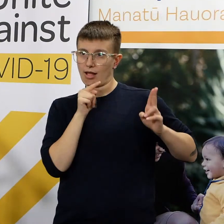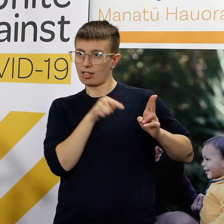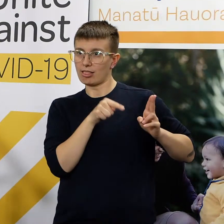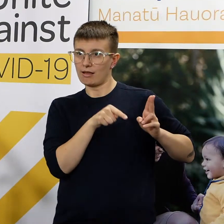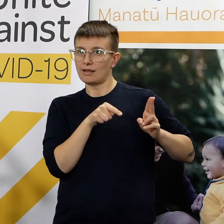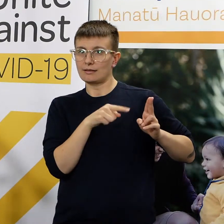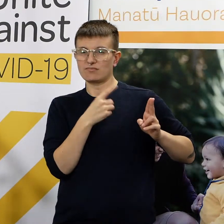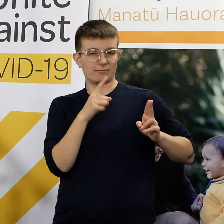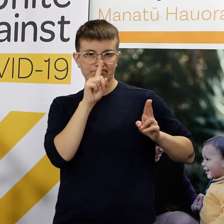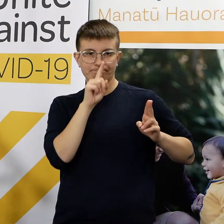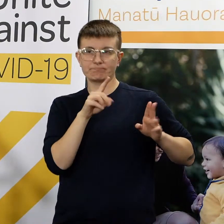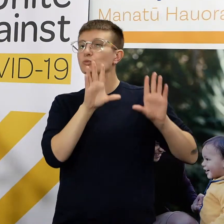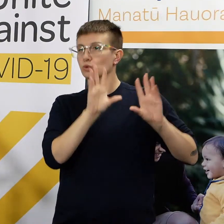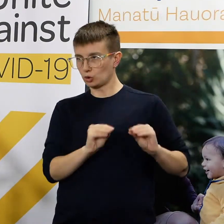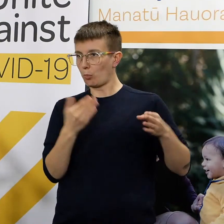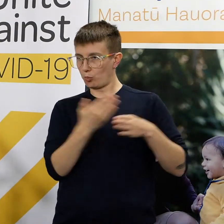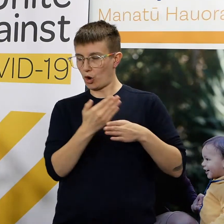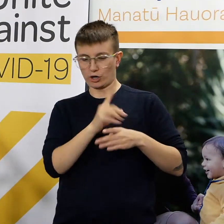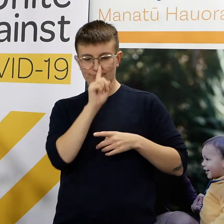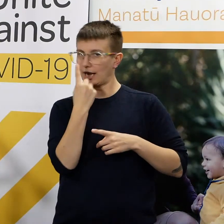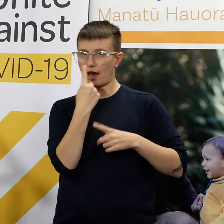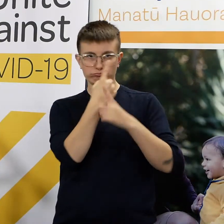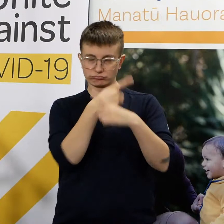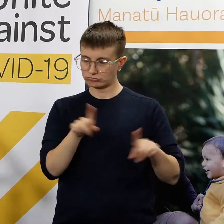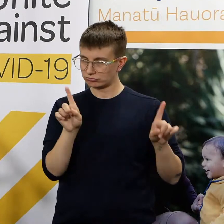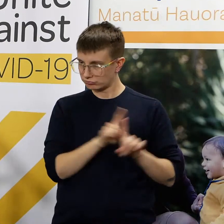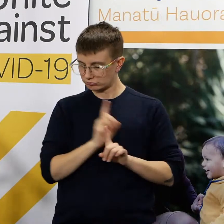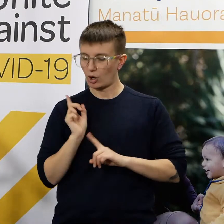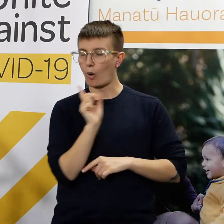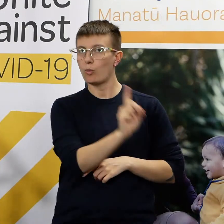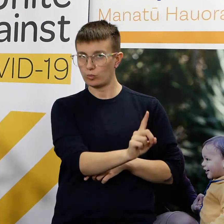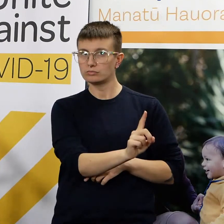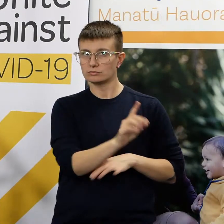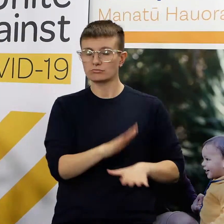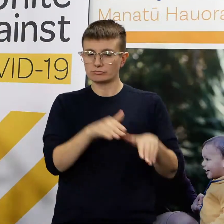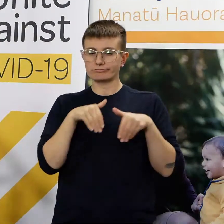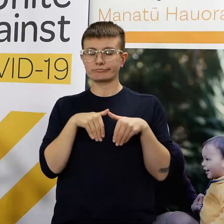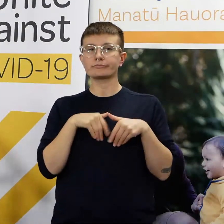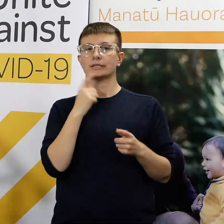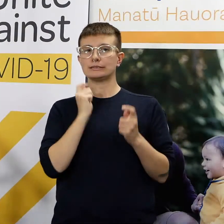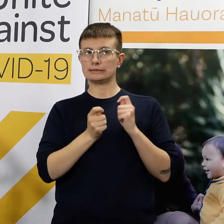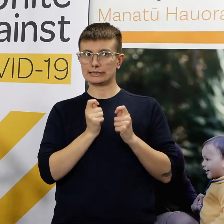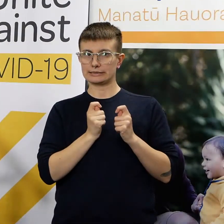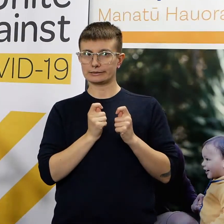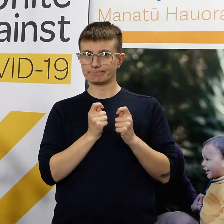And we also as we do routinely, viewing footage from the period when those women transited through the border